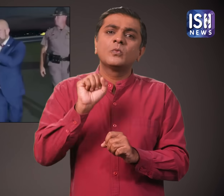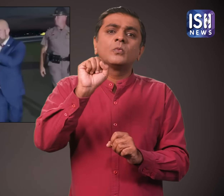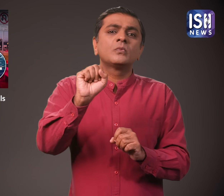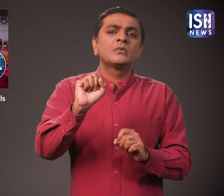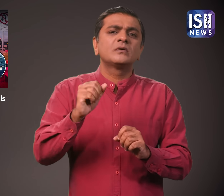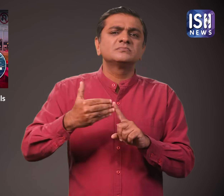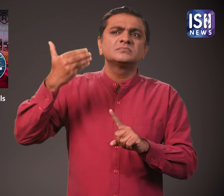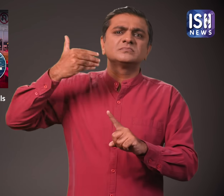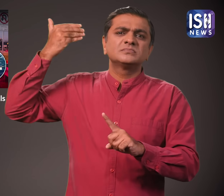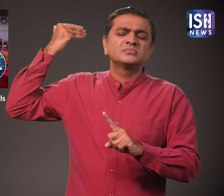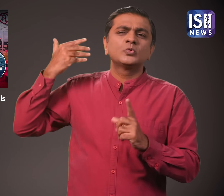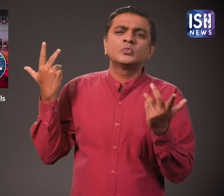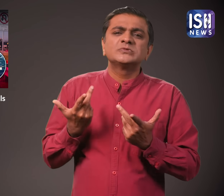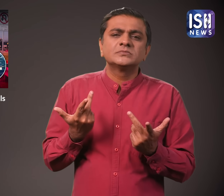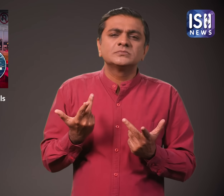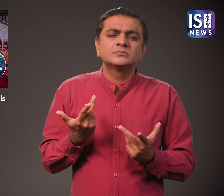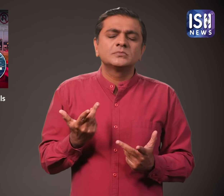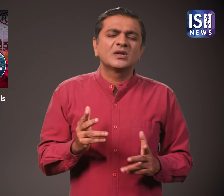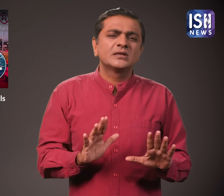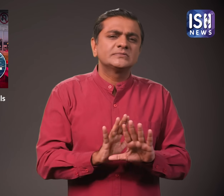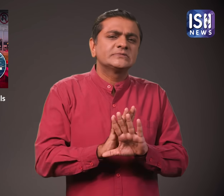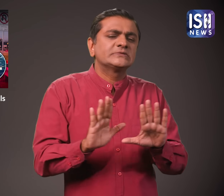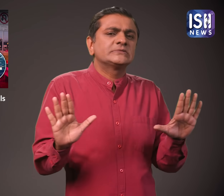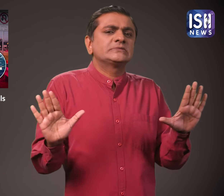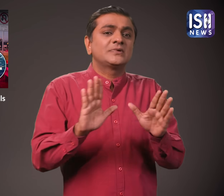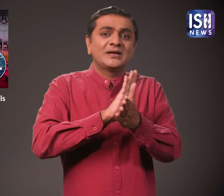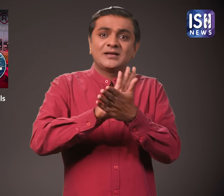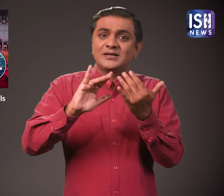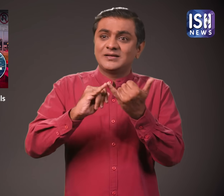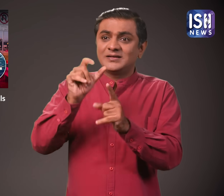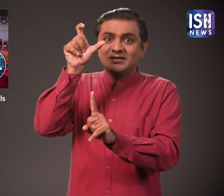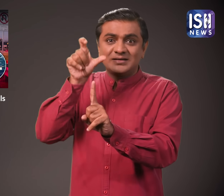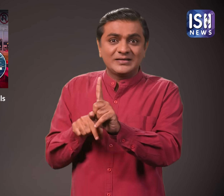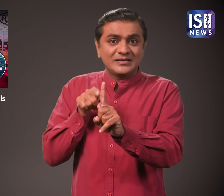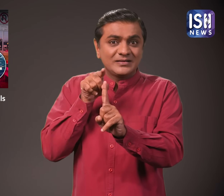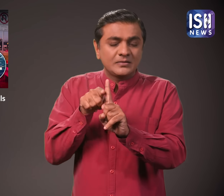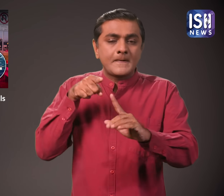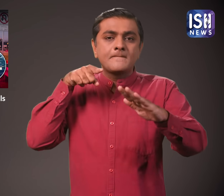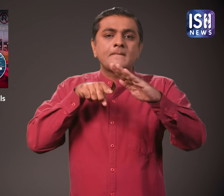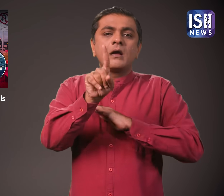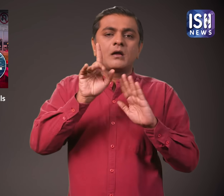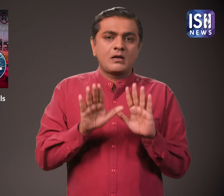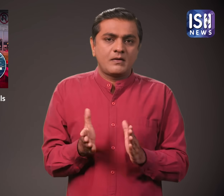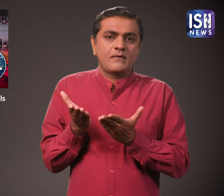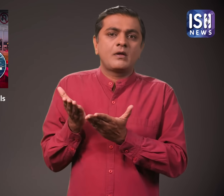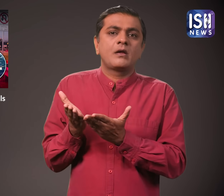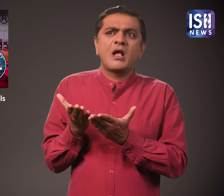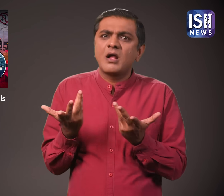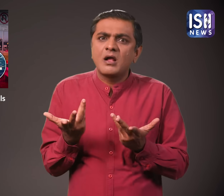They investigated into his troubling history. Harjinder was an illegal immigrant.